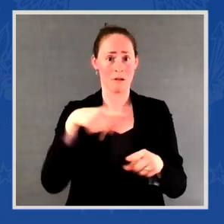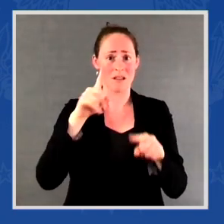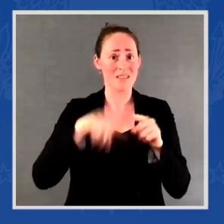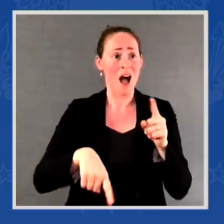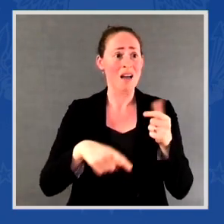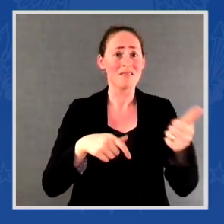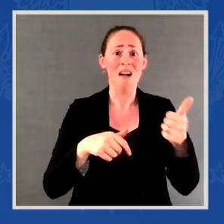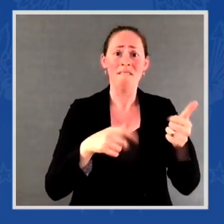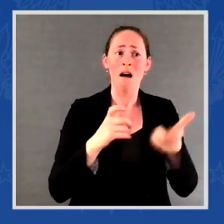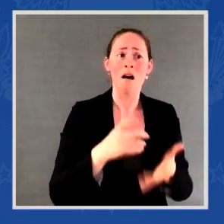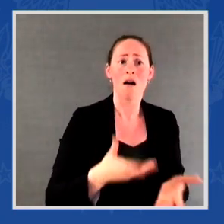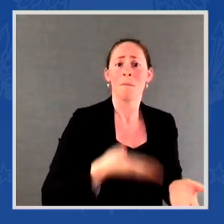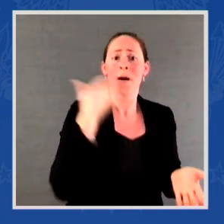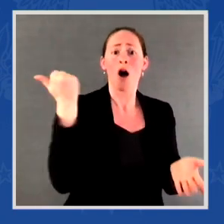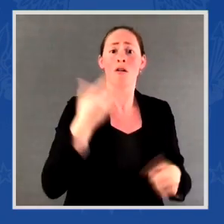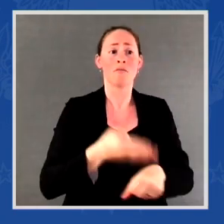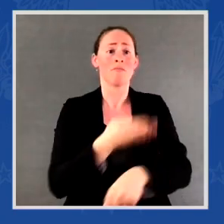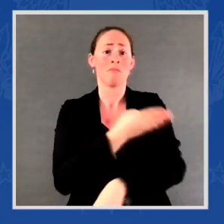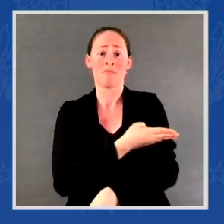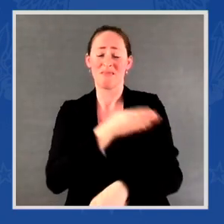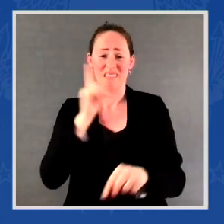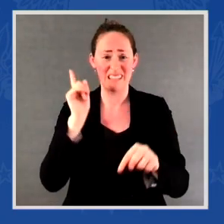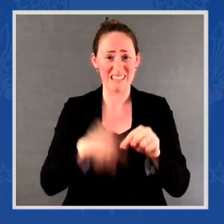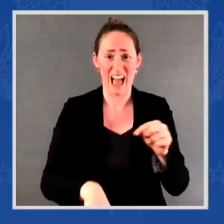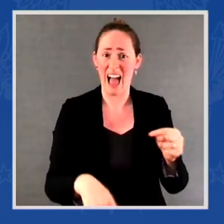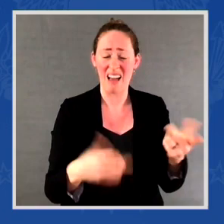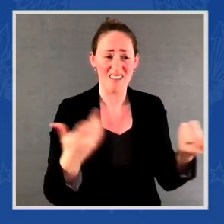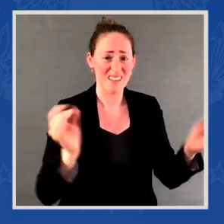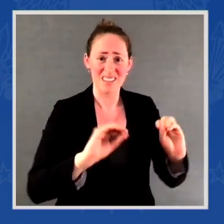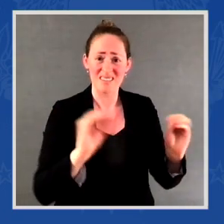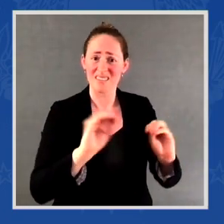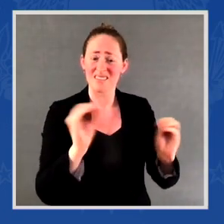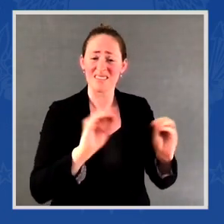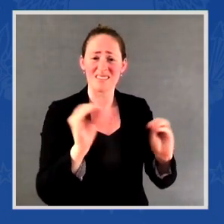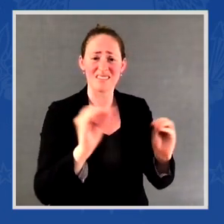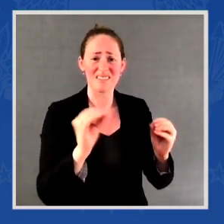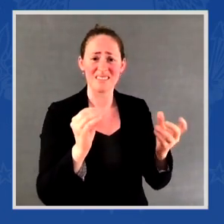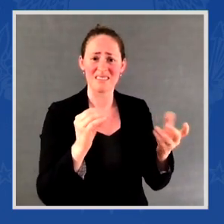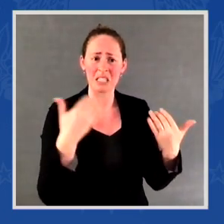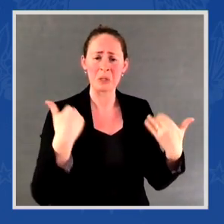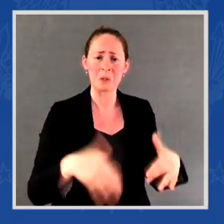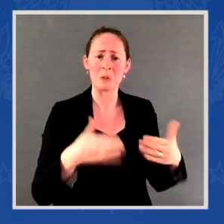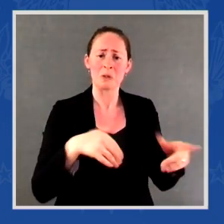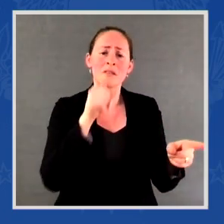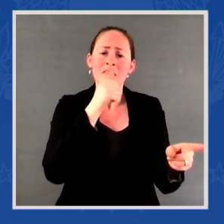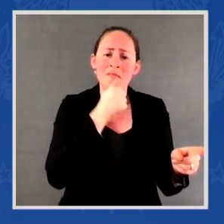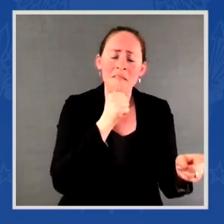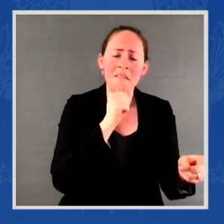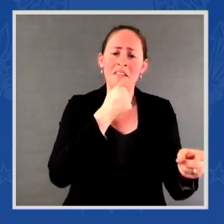And that's why -- I got somewhat criticized, but that's why I've worked so darn hard --